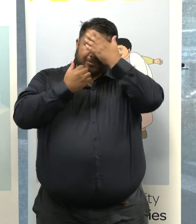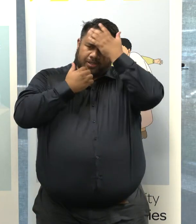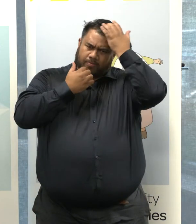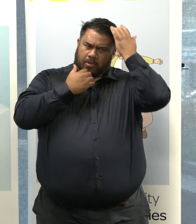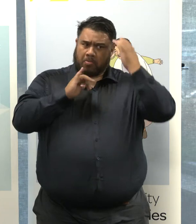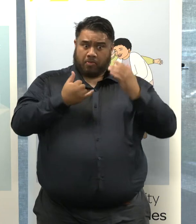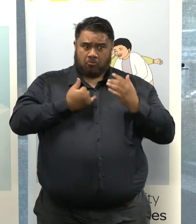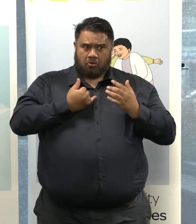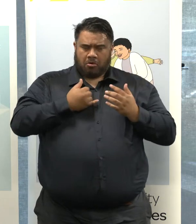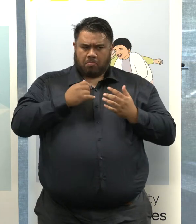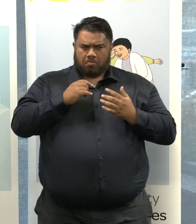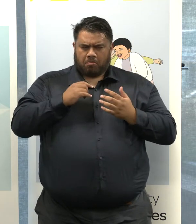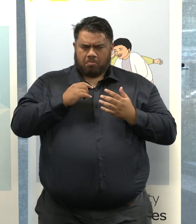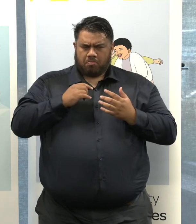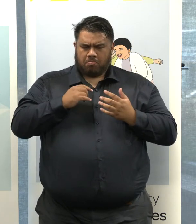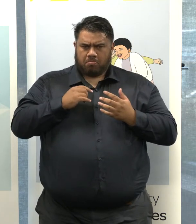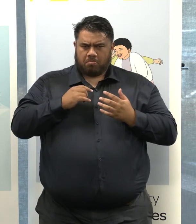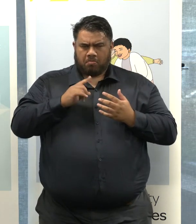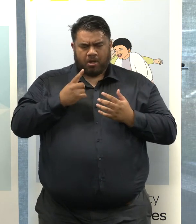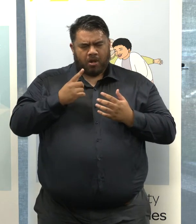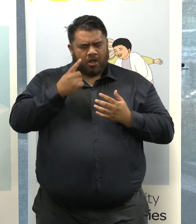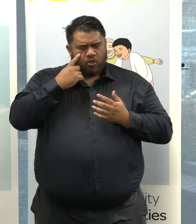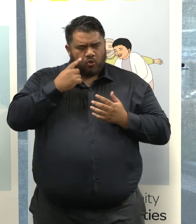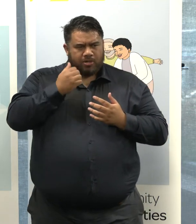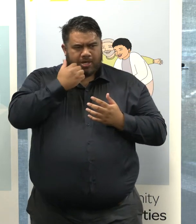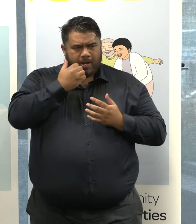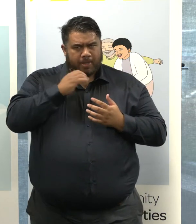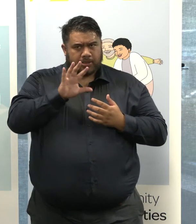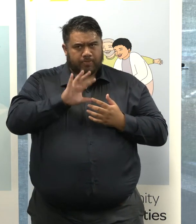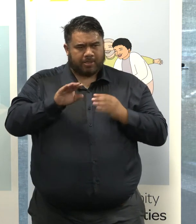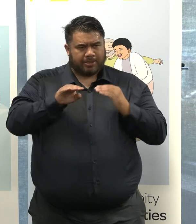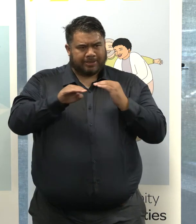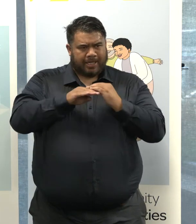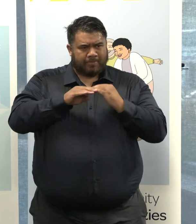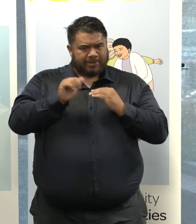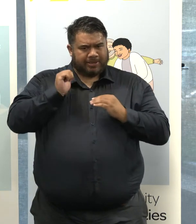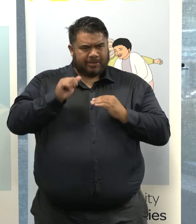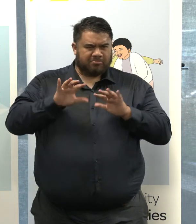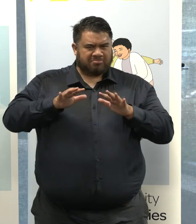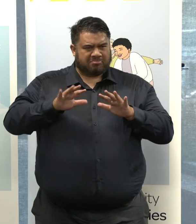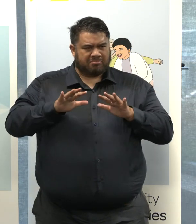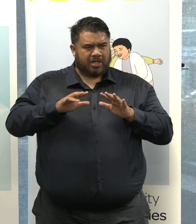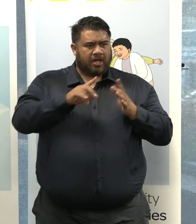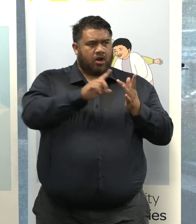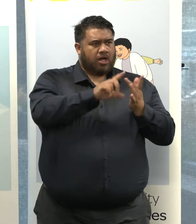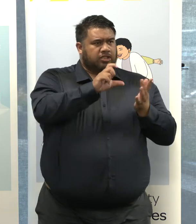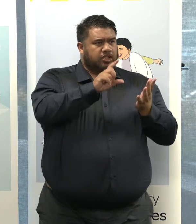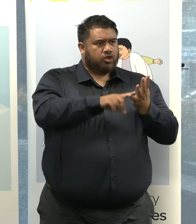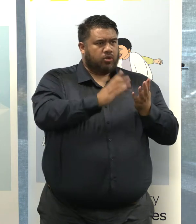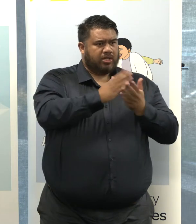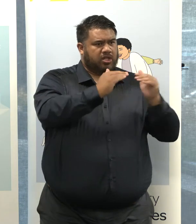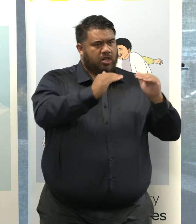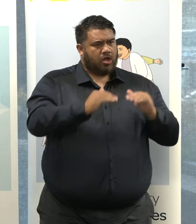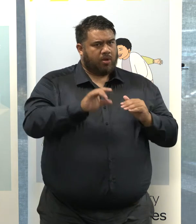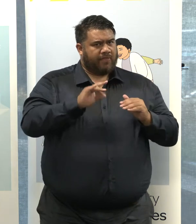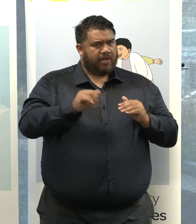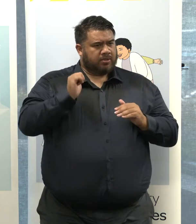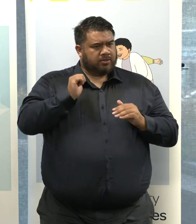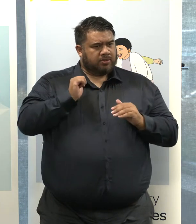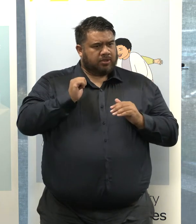plateauing... ?